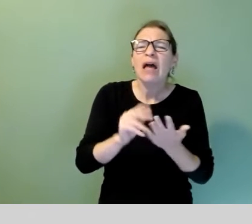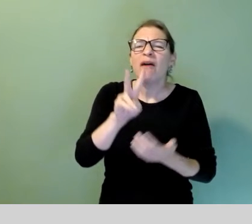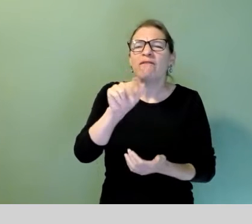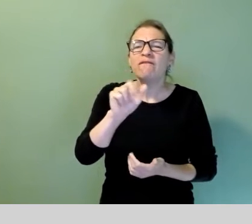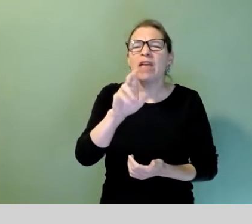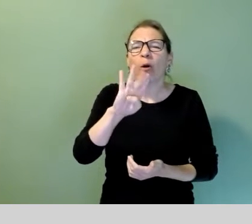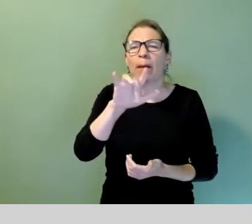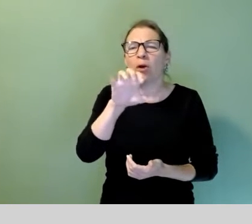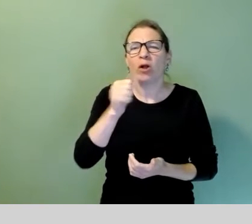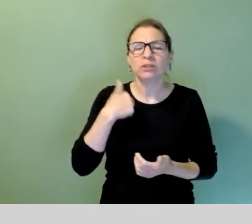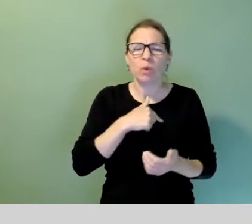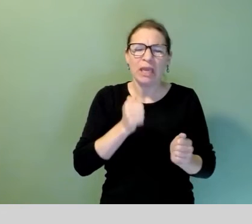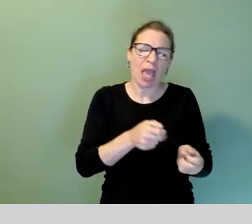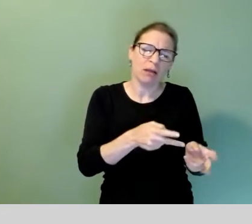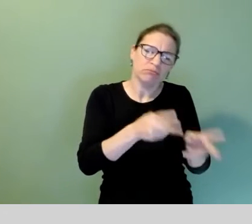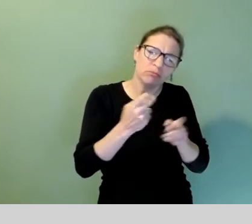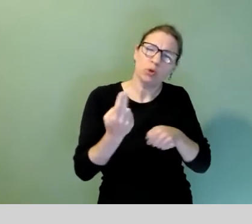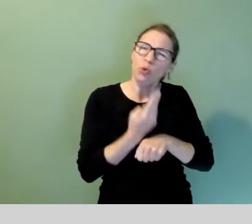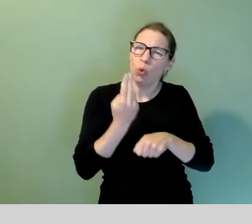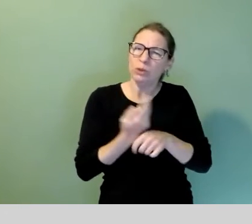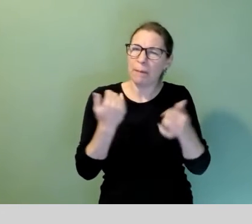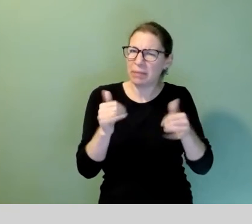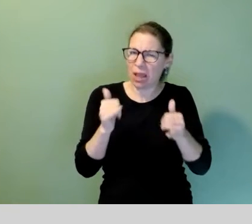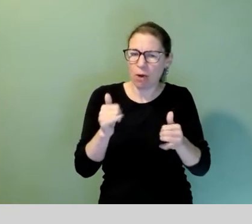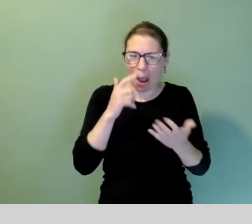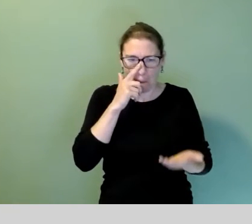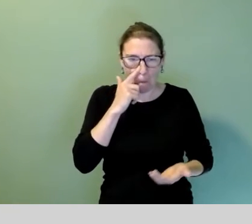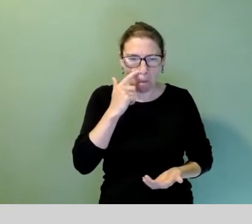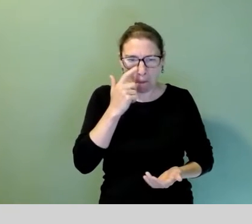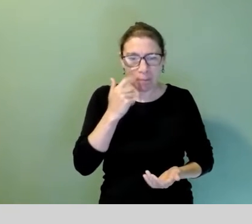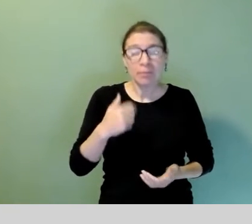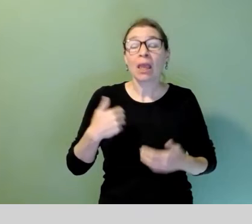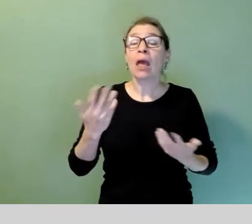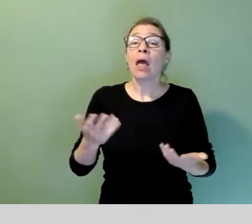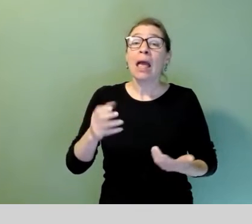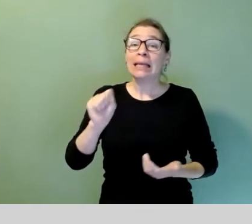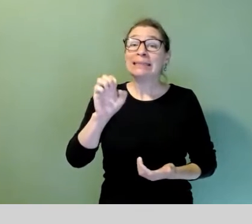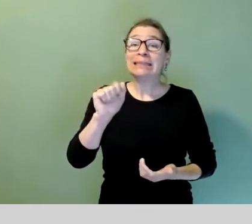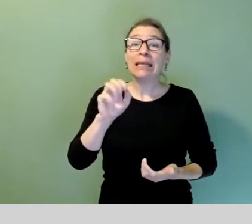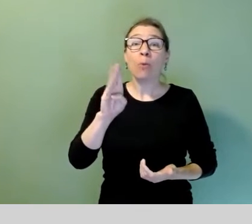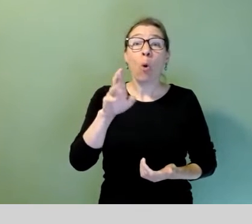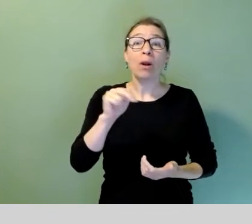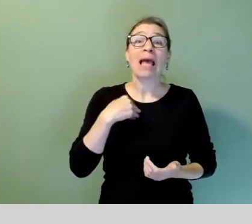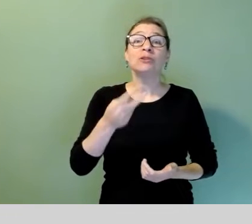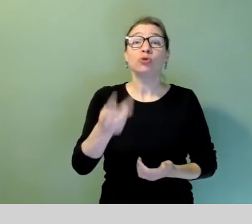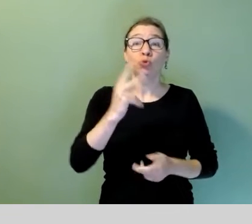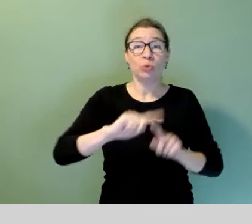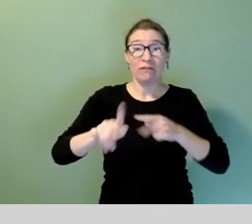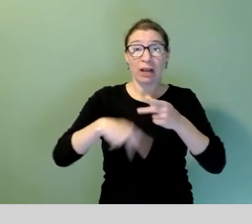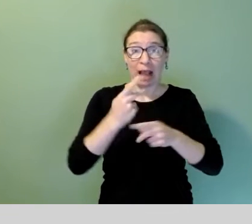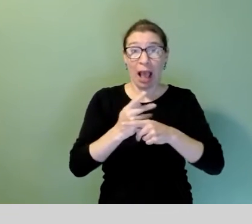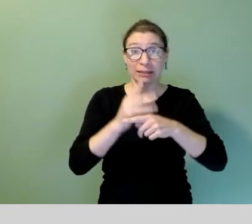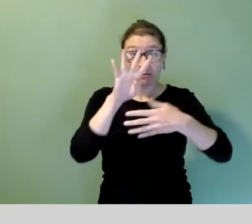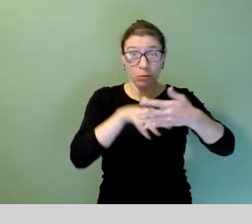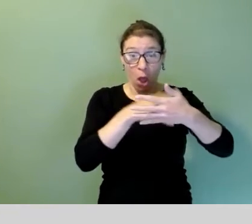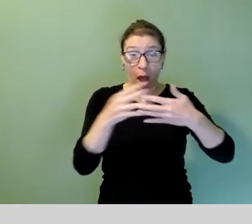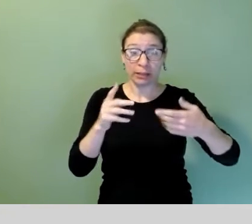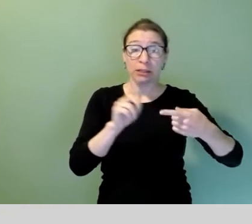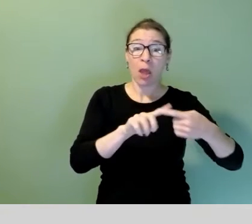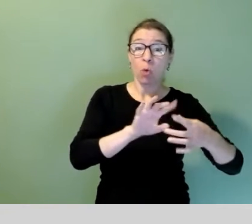In seaborn visualization in general, there's essentially two different types of plots that we have to consider. We have relationship plots that essentially relate